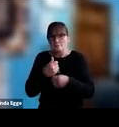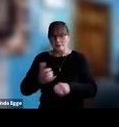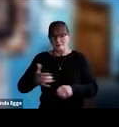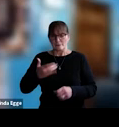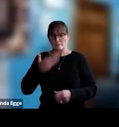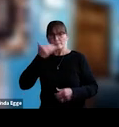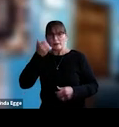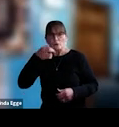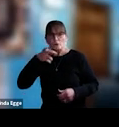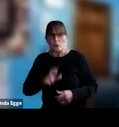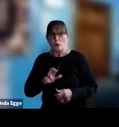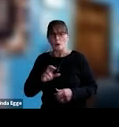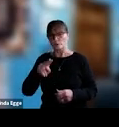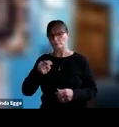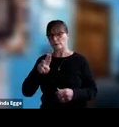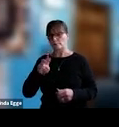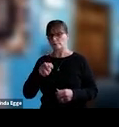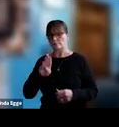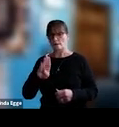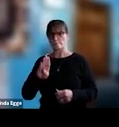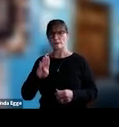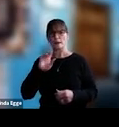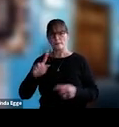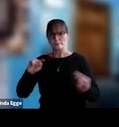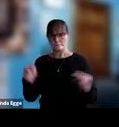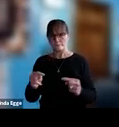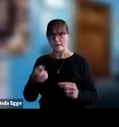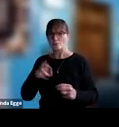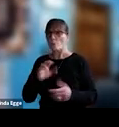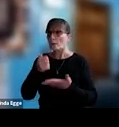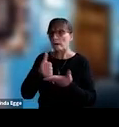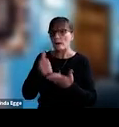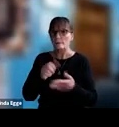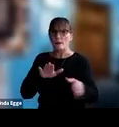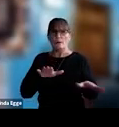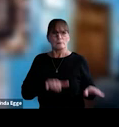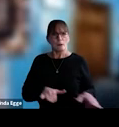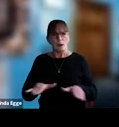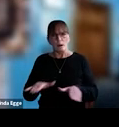or it was numbing the pain they were experiencing, or it was helping to calm some of their hallucinations